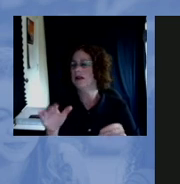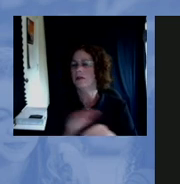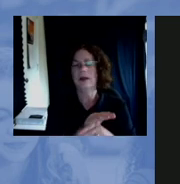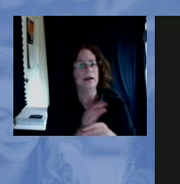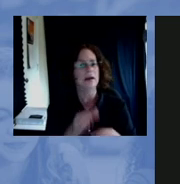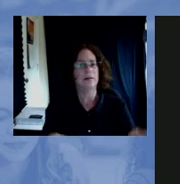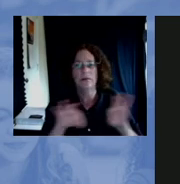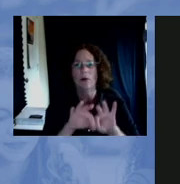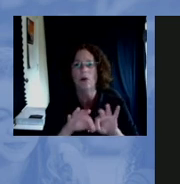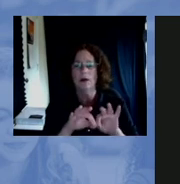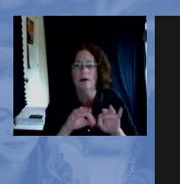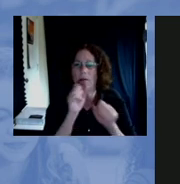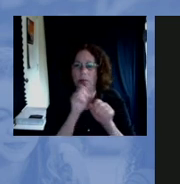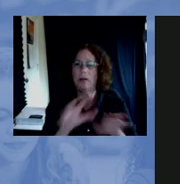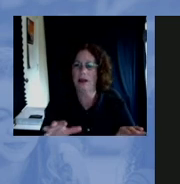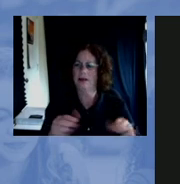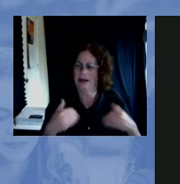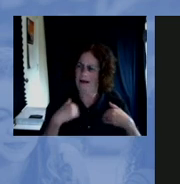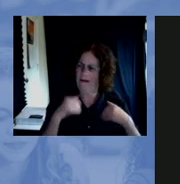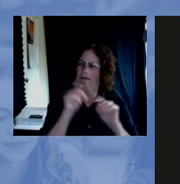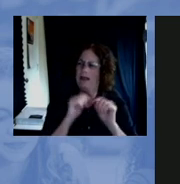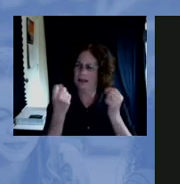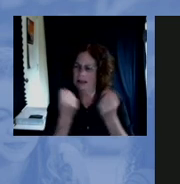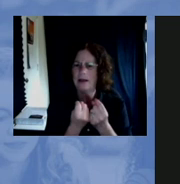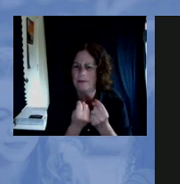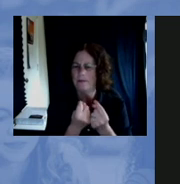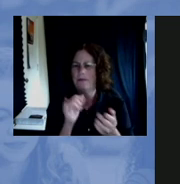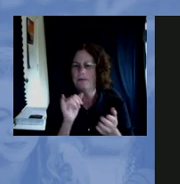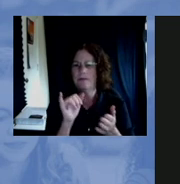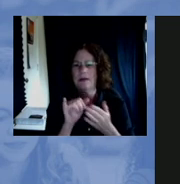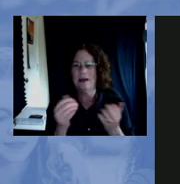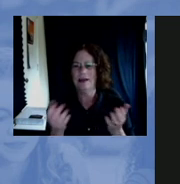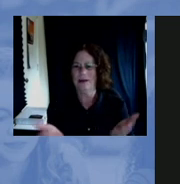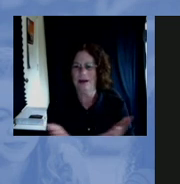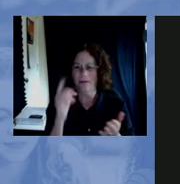WITH HAVING A TEAM THAT'S BEEN WITH US FOR A WHILE AND THE TEAM THAT PRODUCES OTHER GREAT